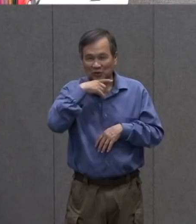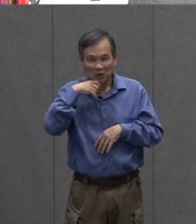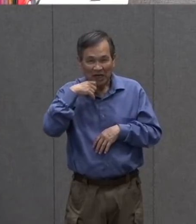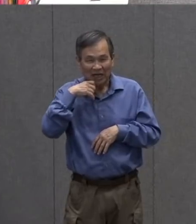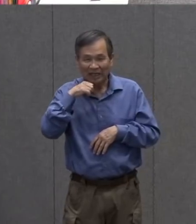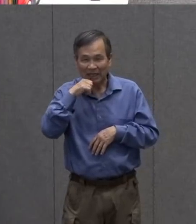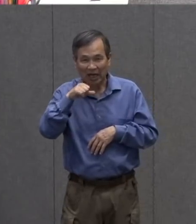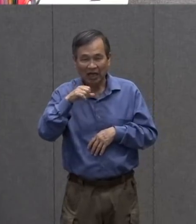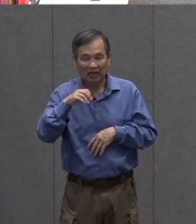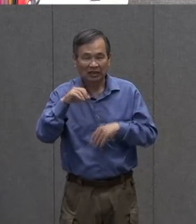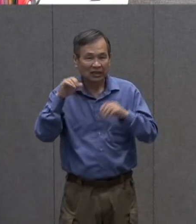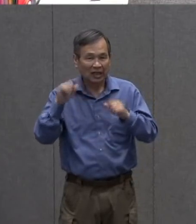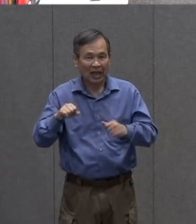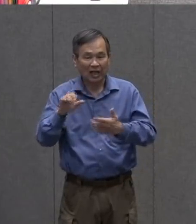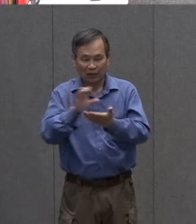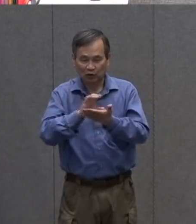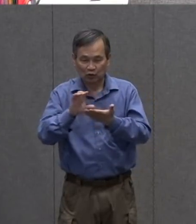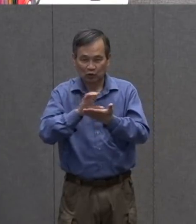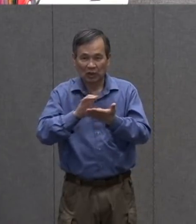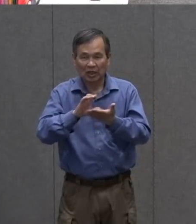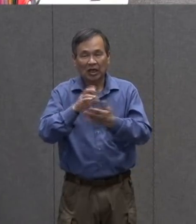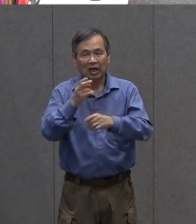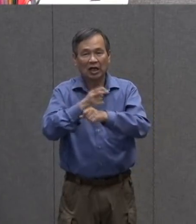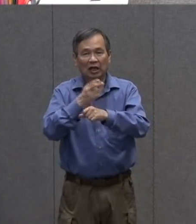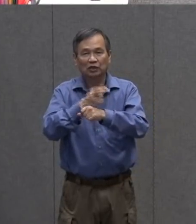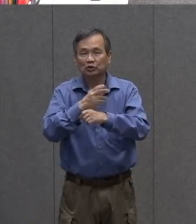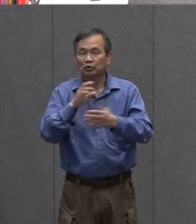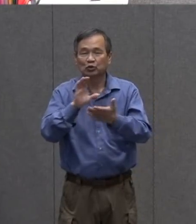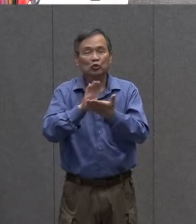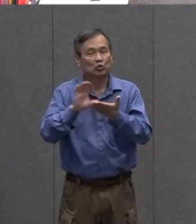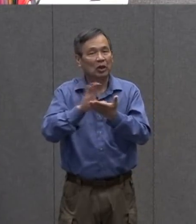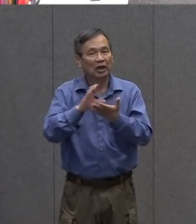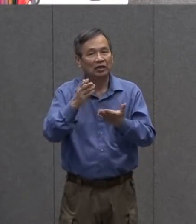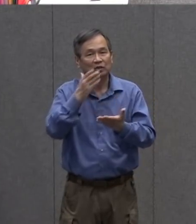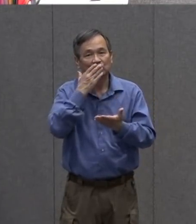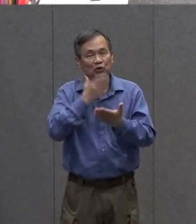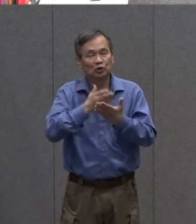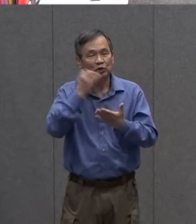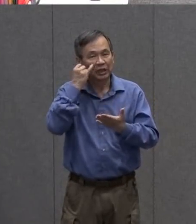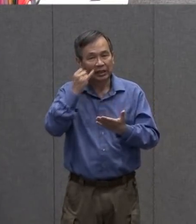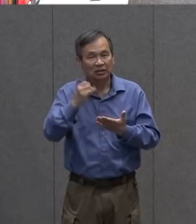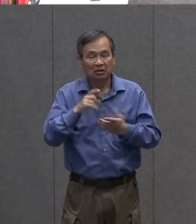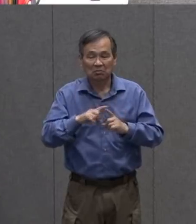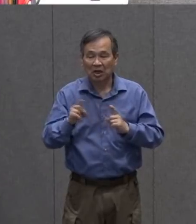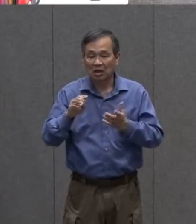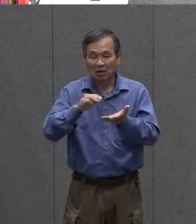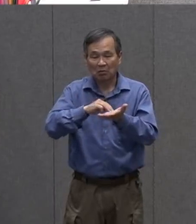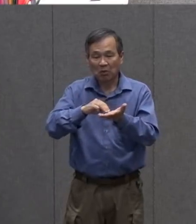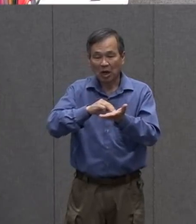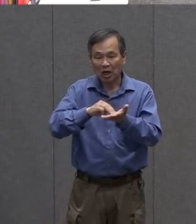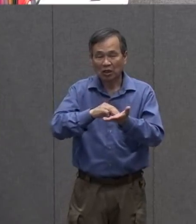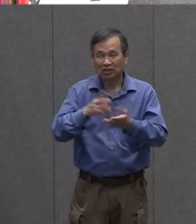they're just ready to go immediately so that's why I recommend crayons. But if you use markers, be super careful